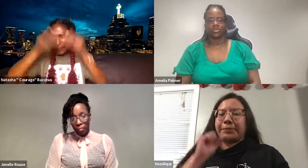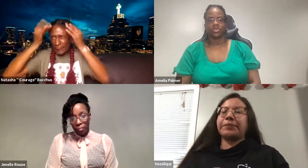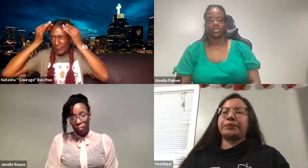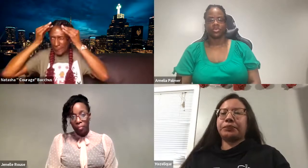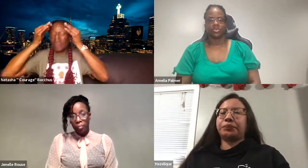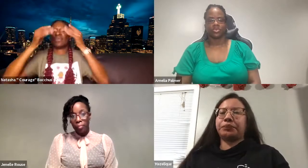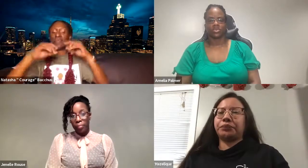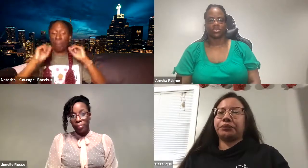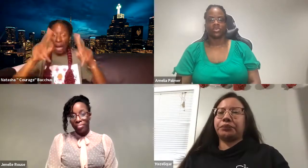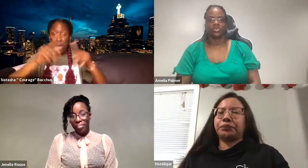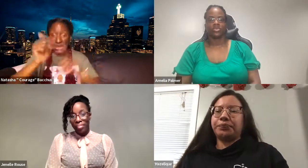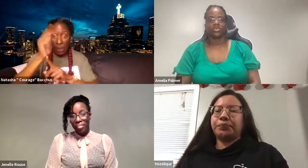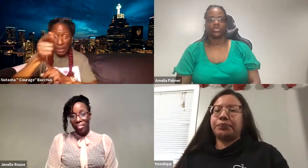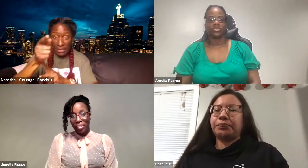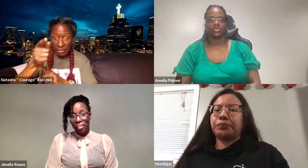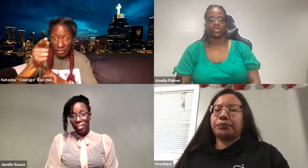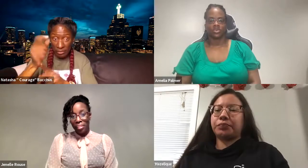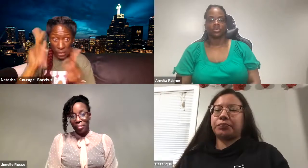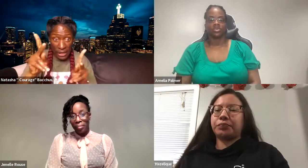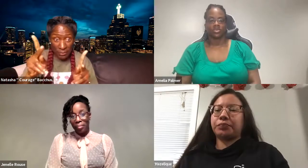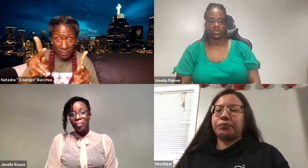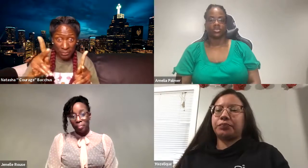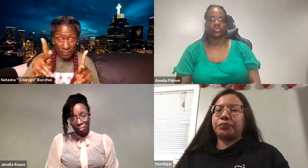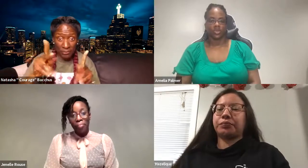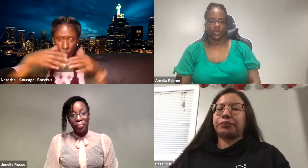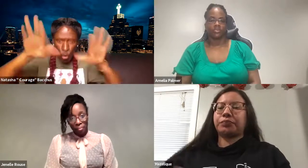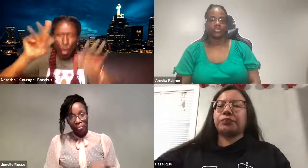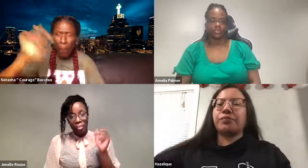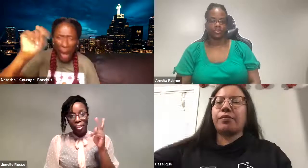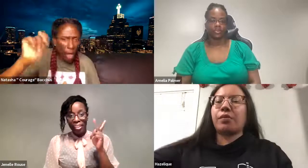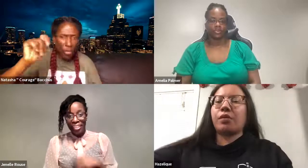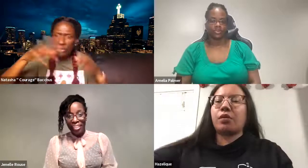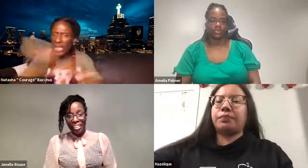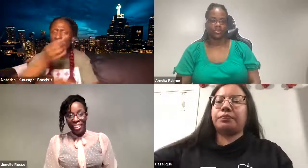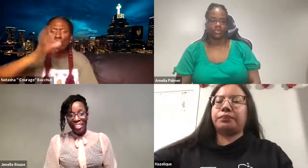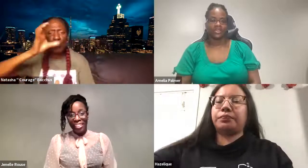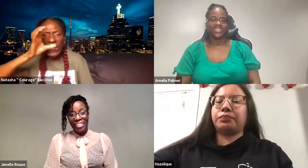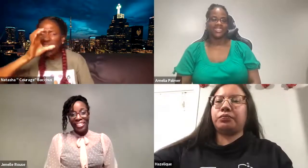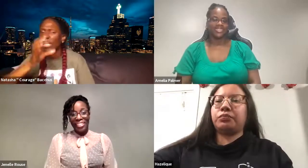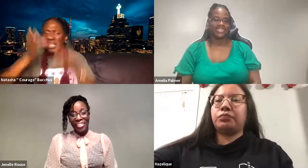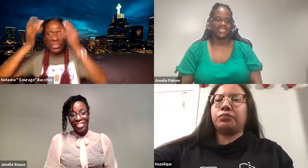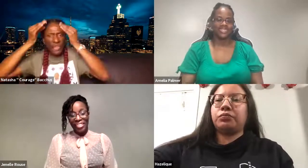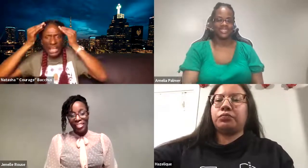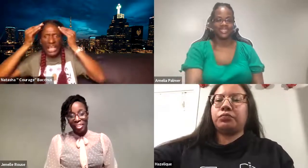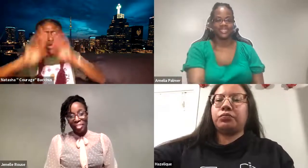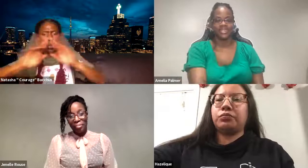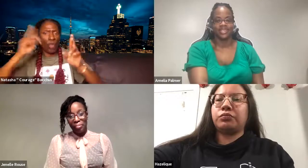so we'll we'll take a break for 10 minutes and then i'll share more of my thoughts. so go ahead and get a drink,